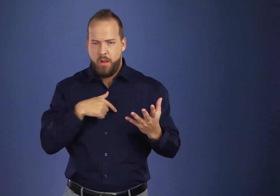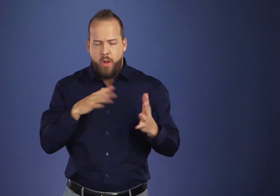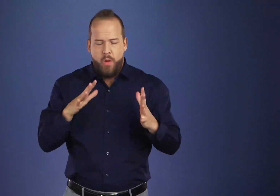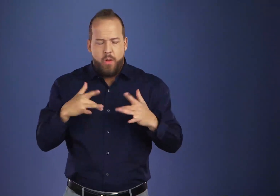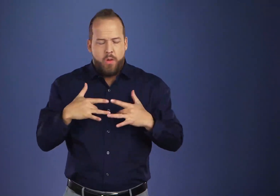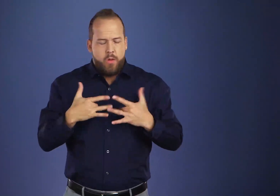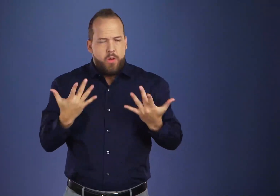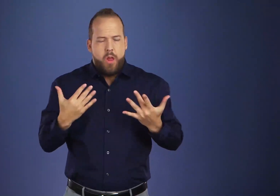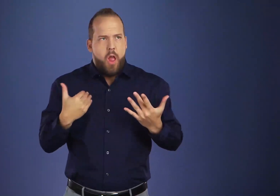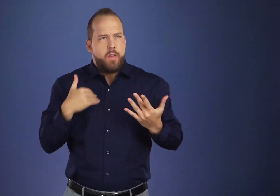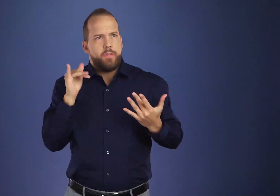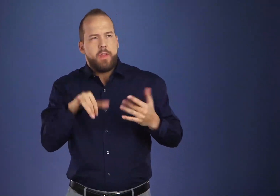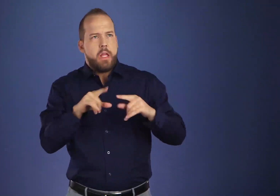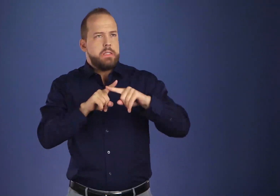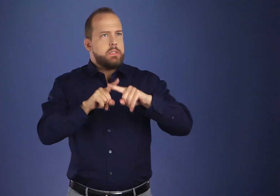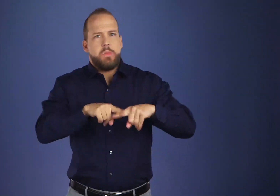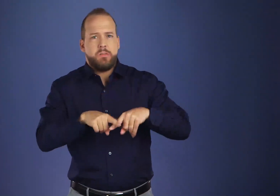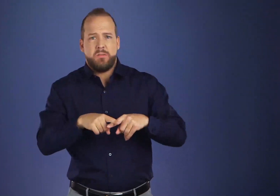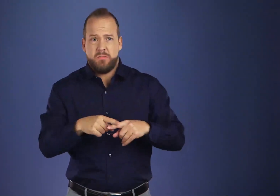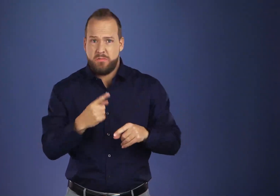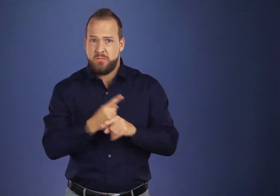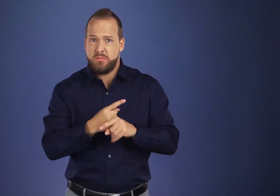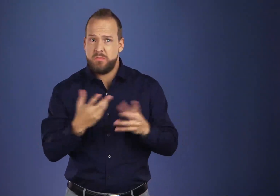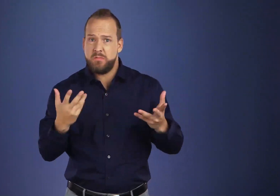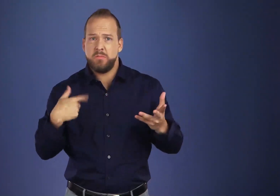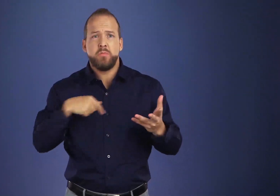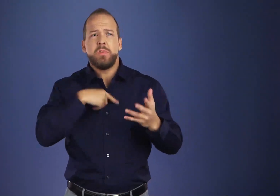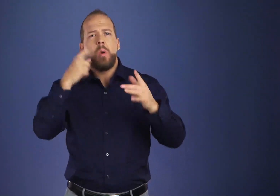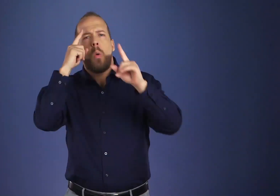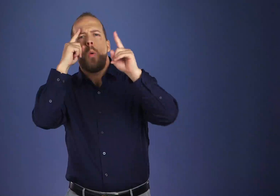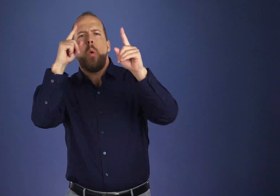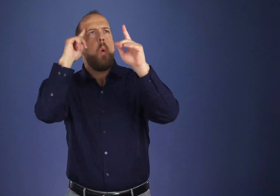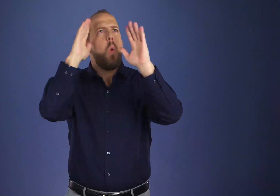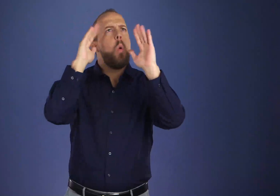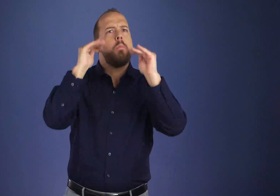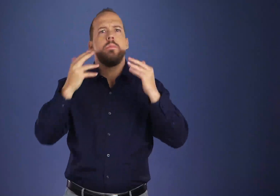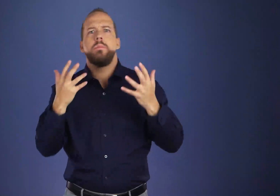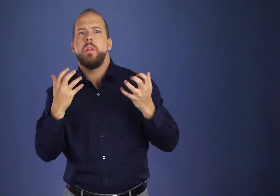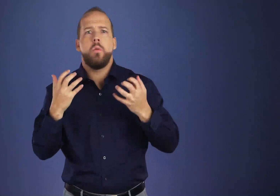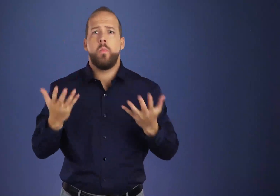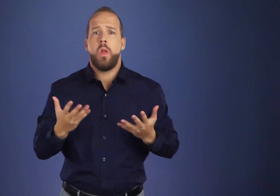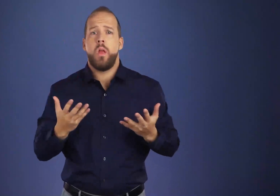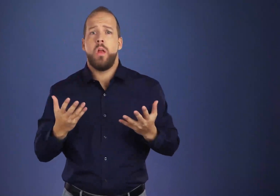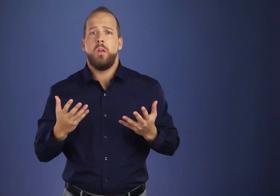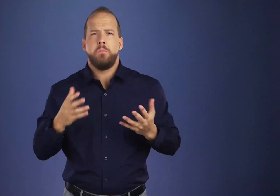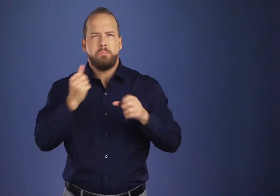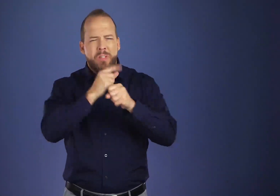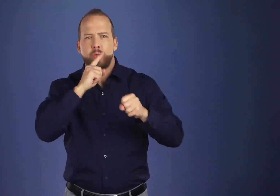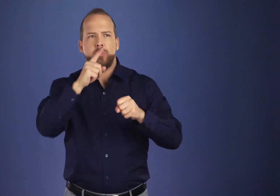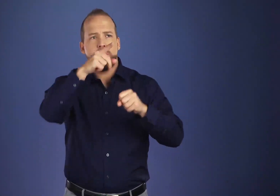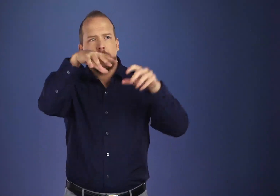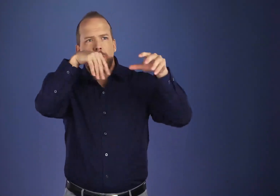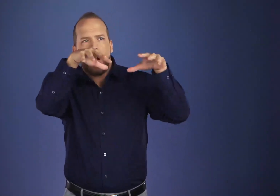We are delighted with this dependence; our main hope is that nothing will ever cut off the supply of current.